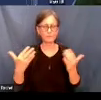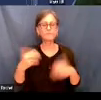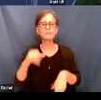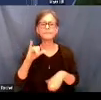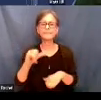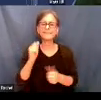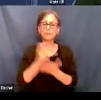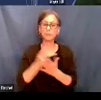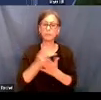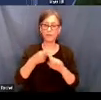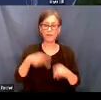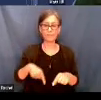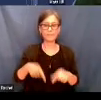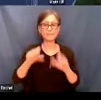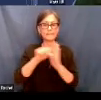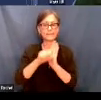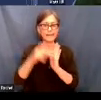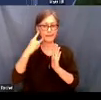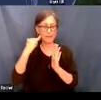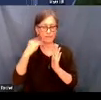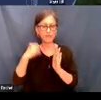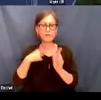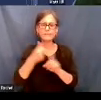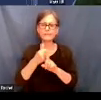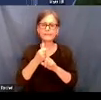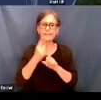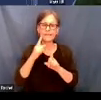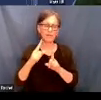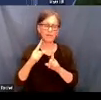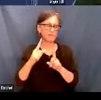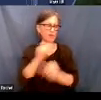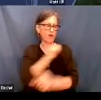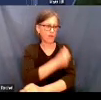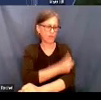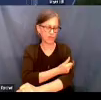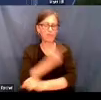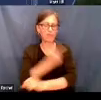by the state of California and is a school that is authorized to serve students with disabilities.